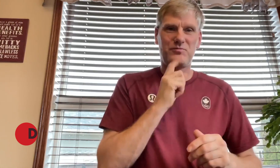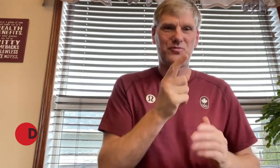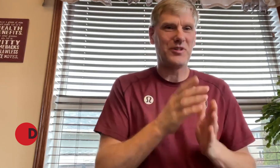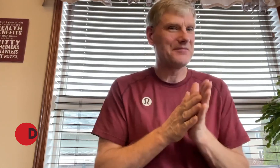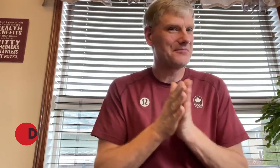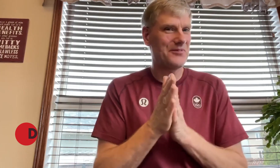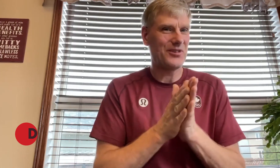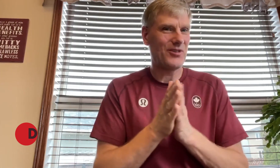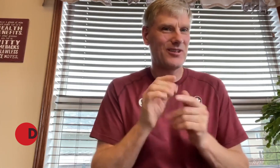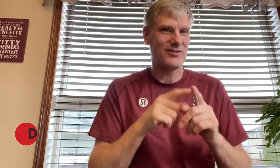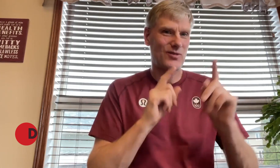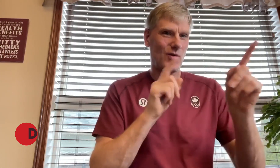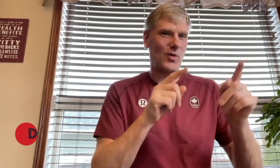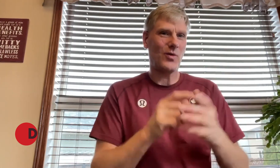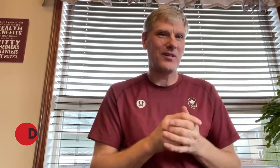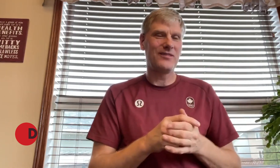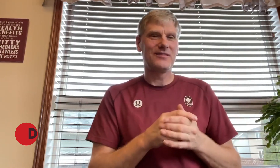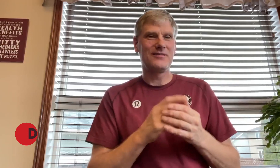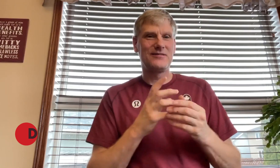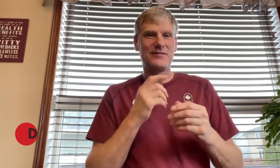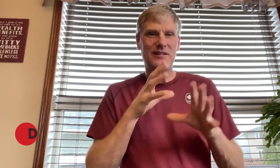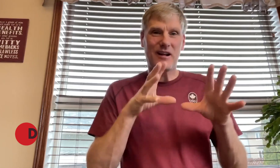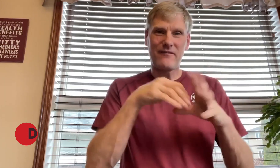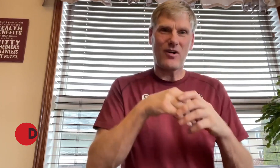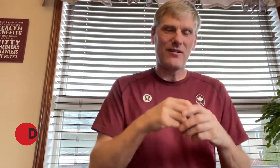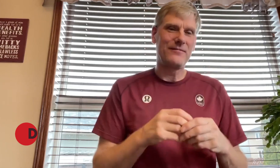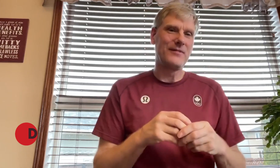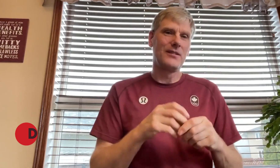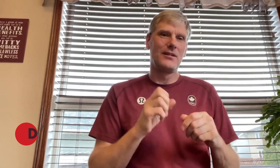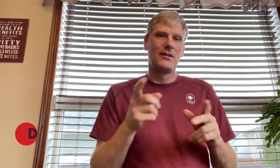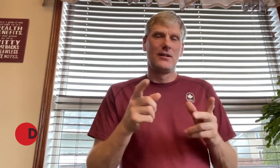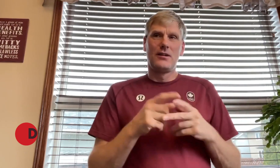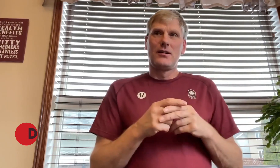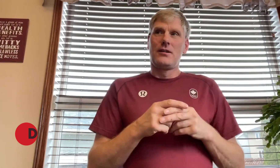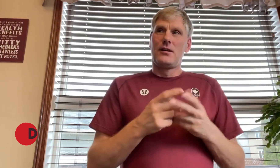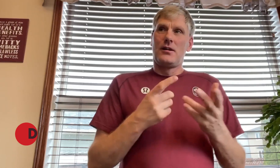I'm really motivated to go and to get involved.